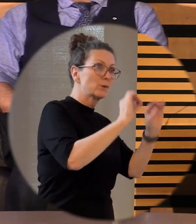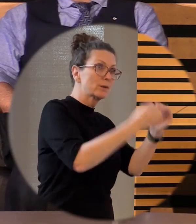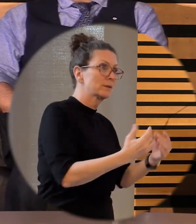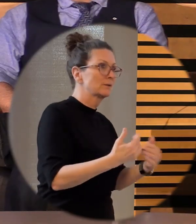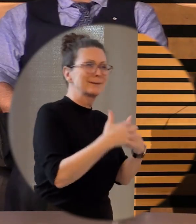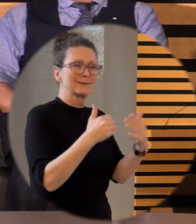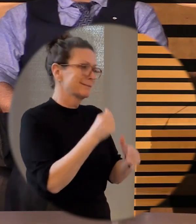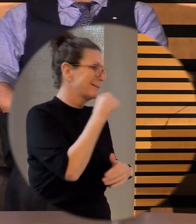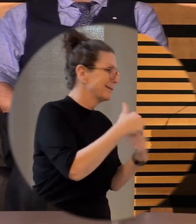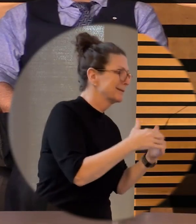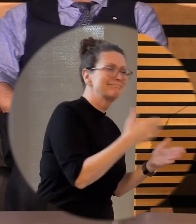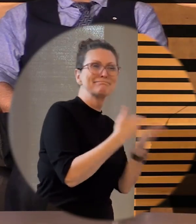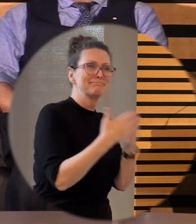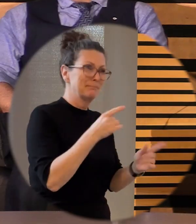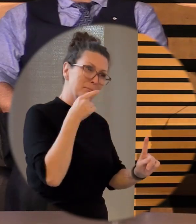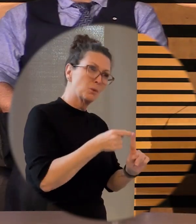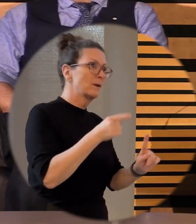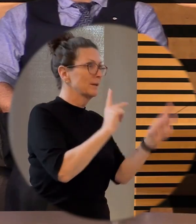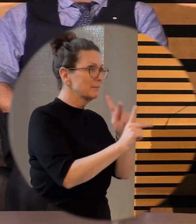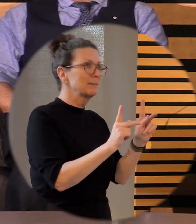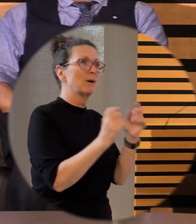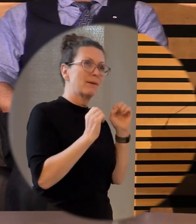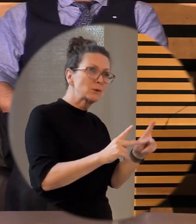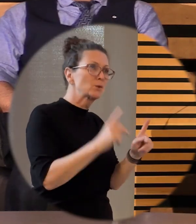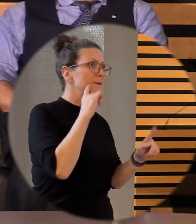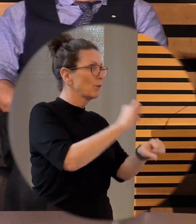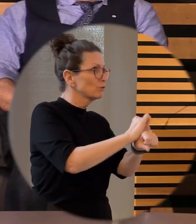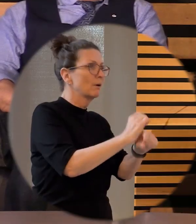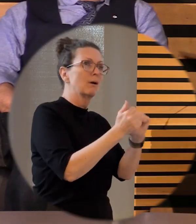organization Indigenous and not we don't do enough of that kind of stuff even like on one of the